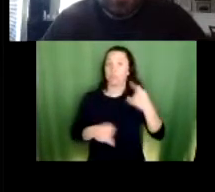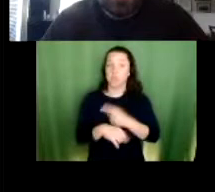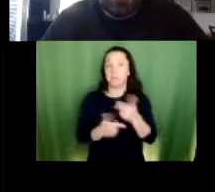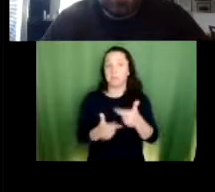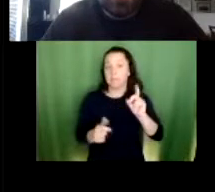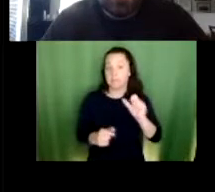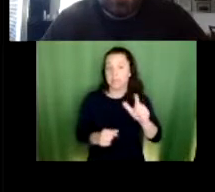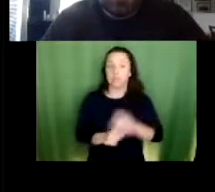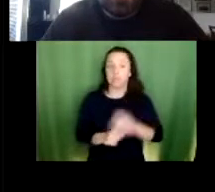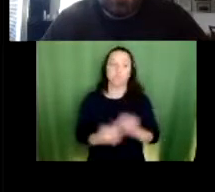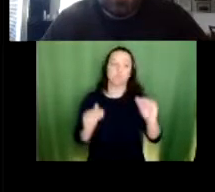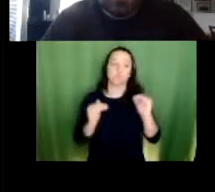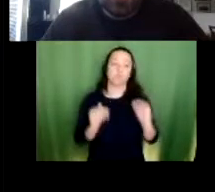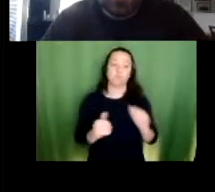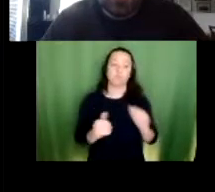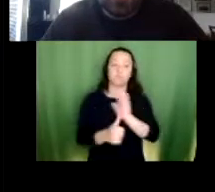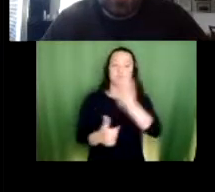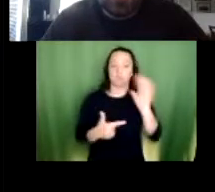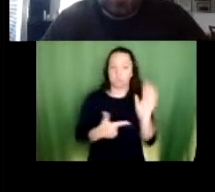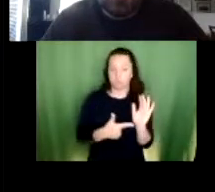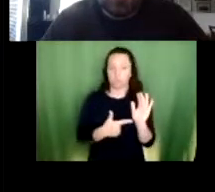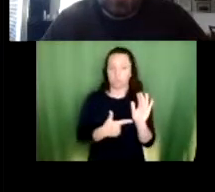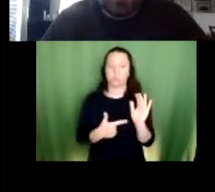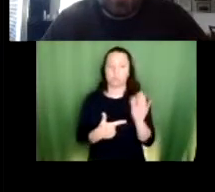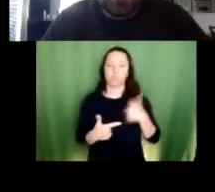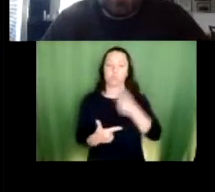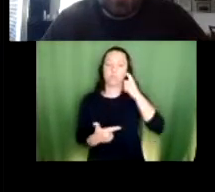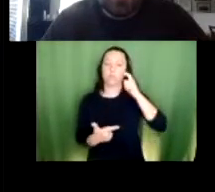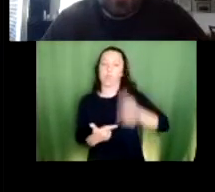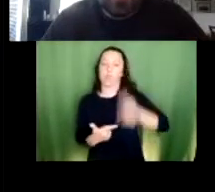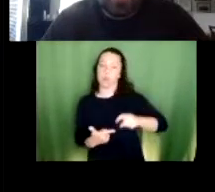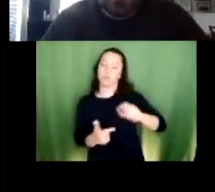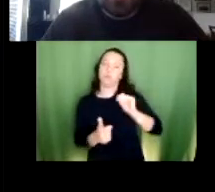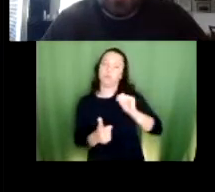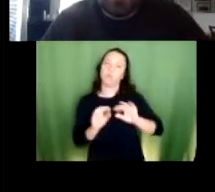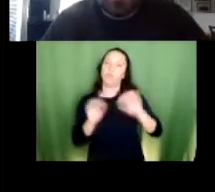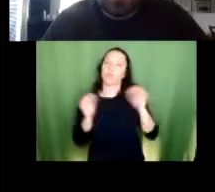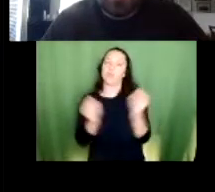We recognize that each organization is at varying levels of accomplishment with accessibility.